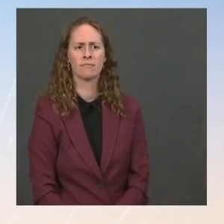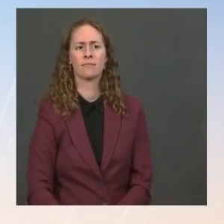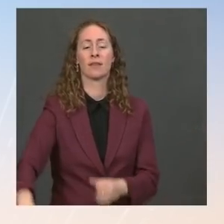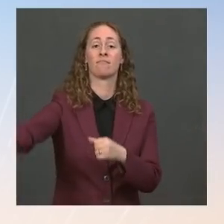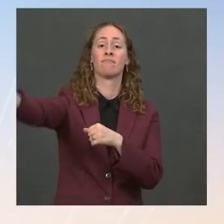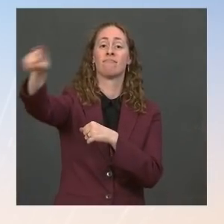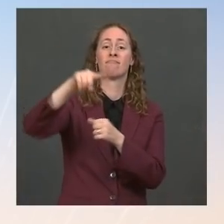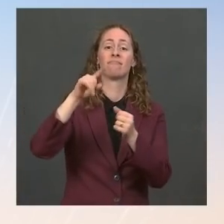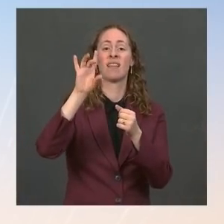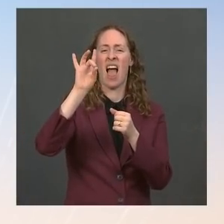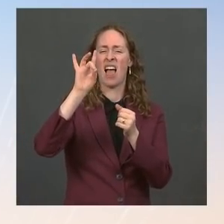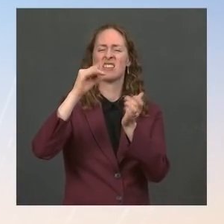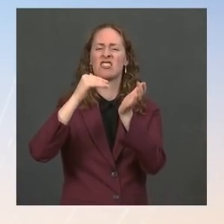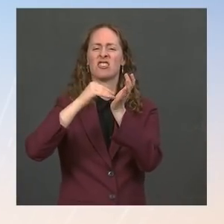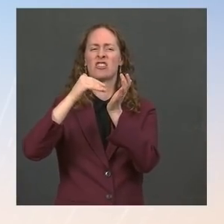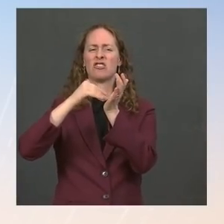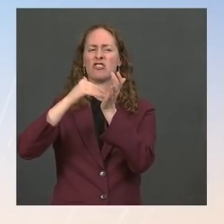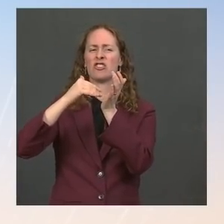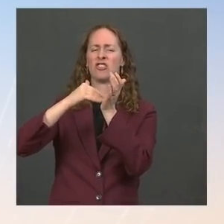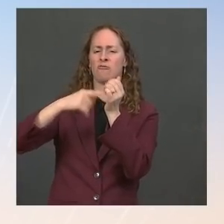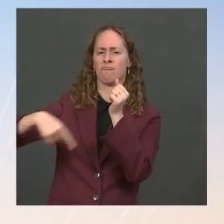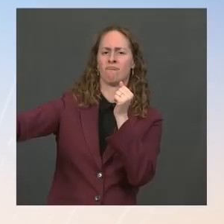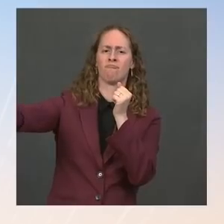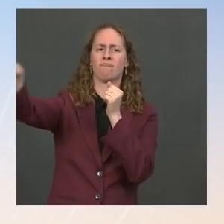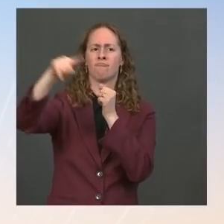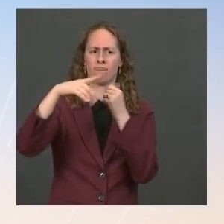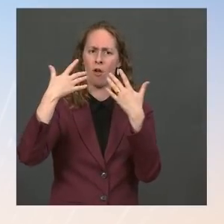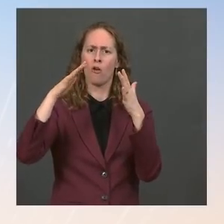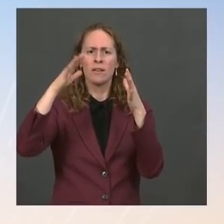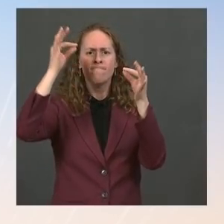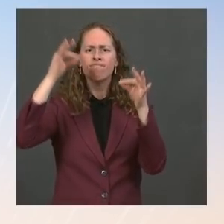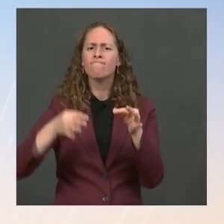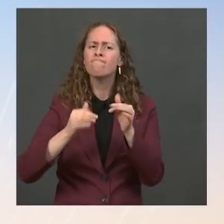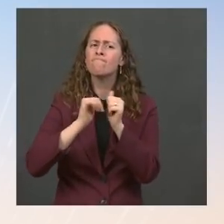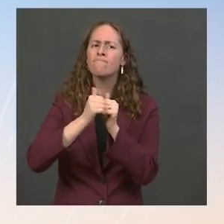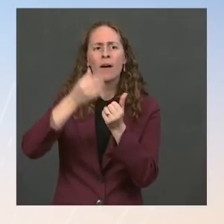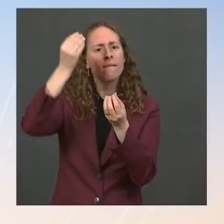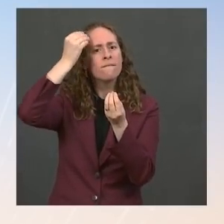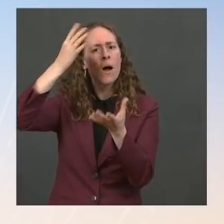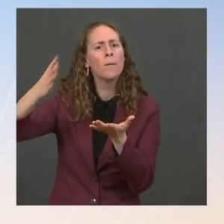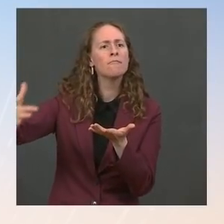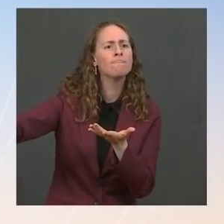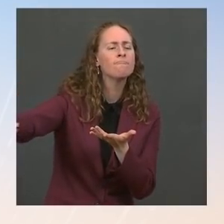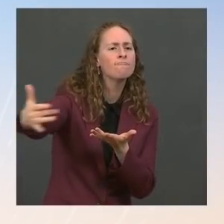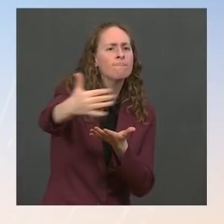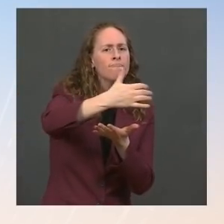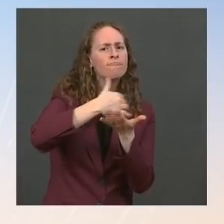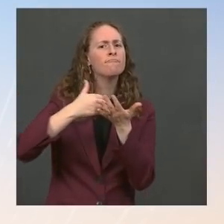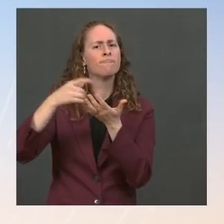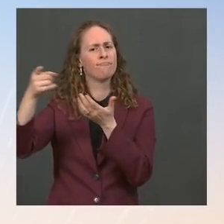based on data that we had -- that they had available to them as health experts suggesting the waning influence --